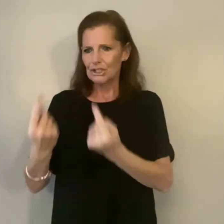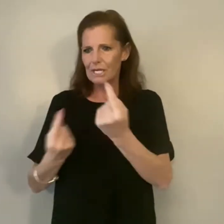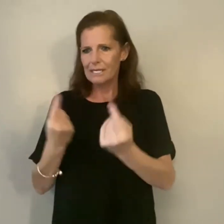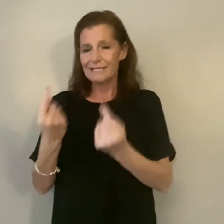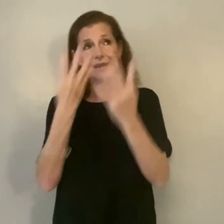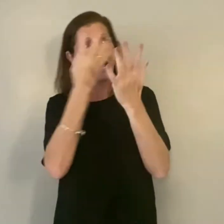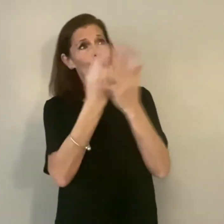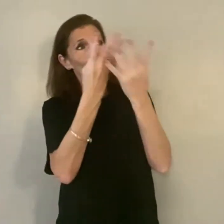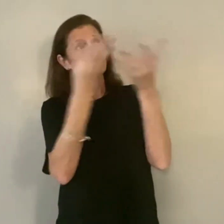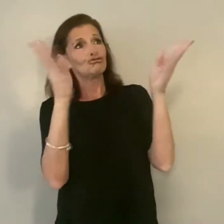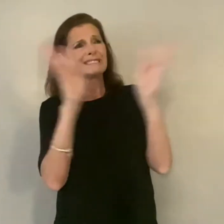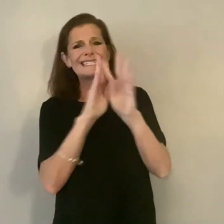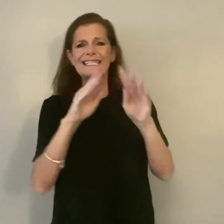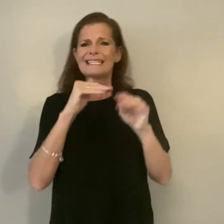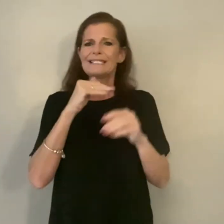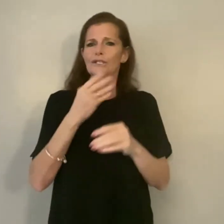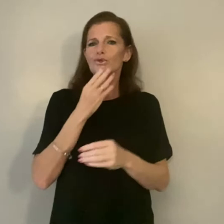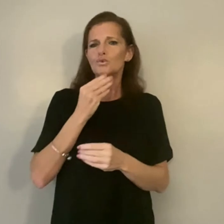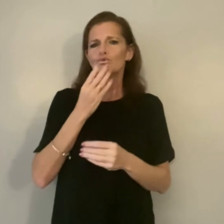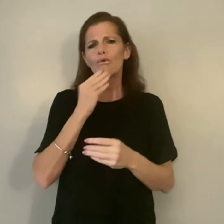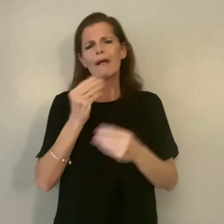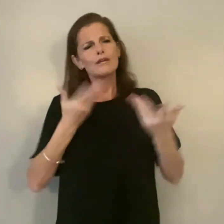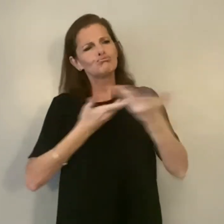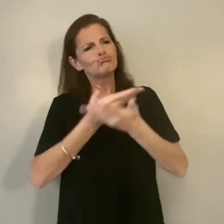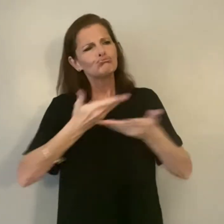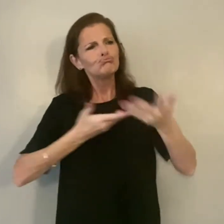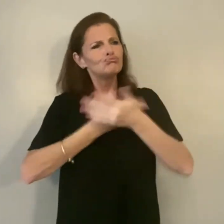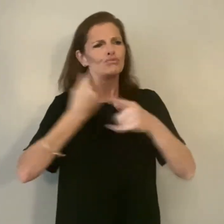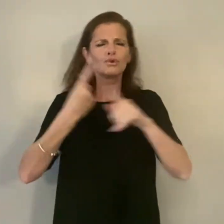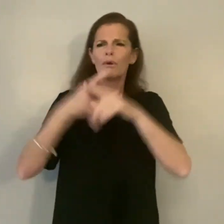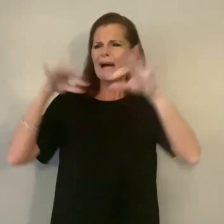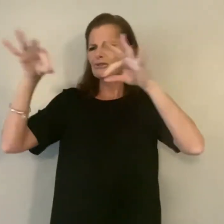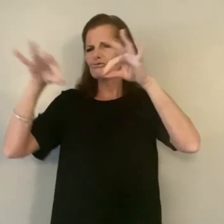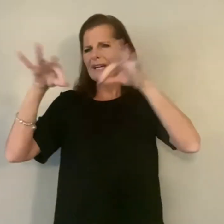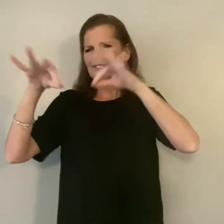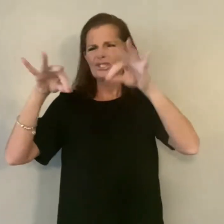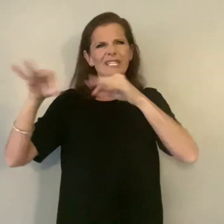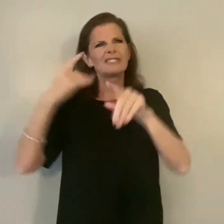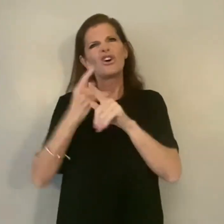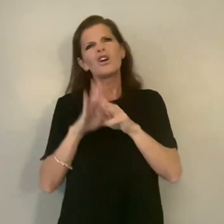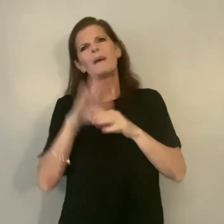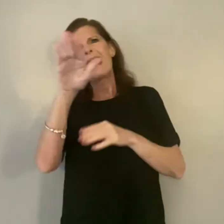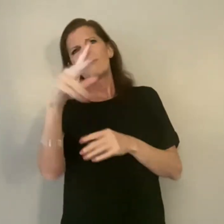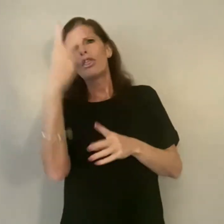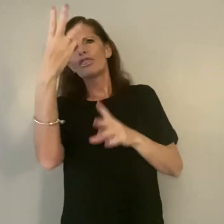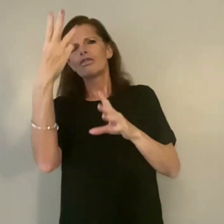their trustees would normally sit around a board meeting and talk about strategy, which might be on the three-year,